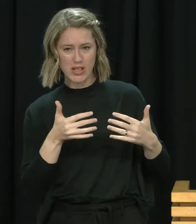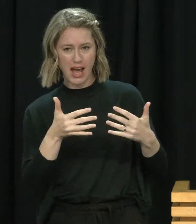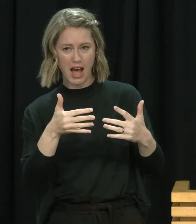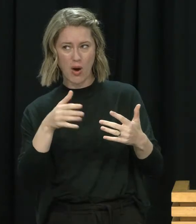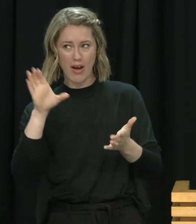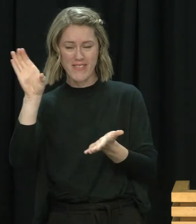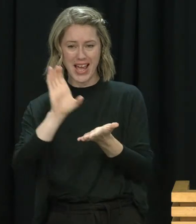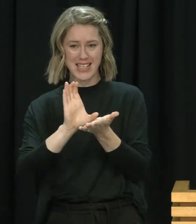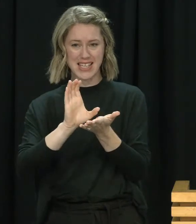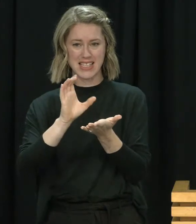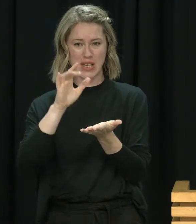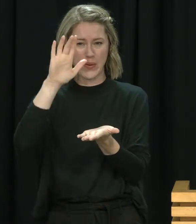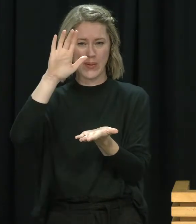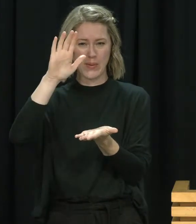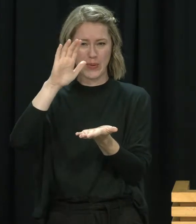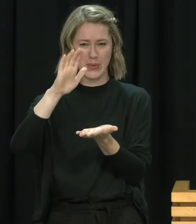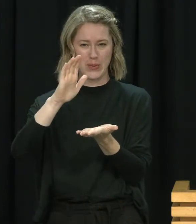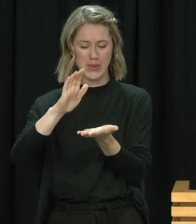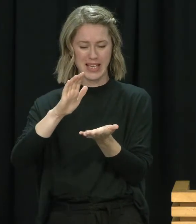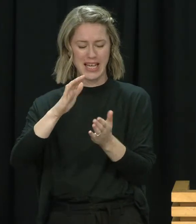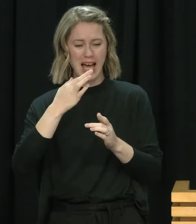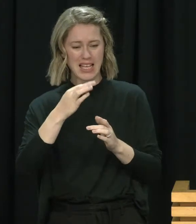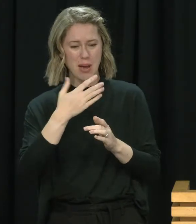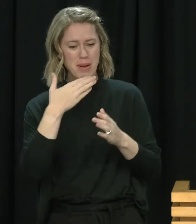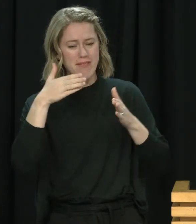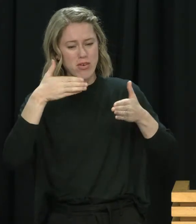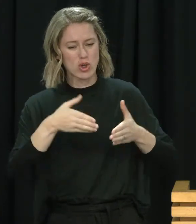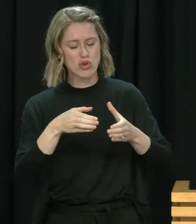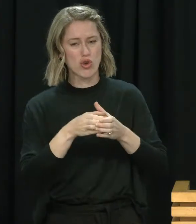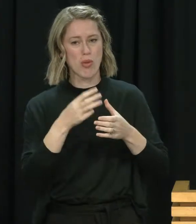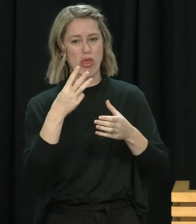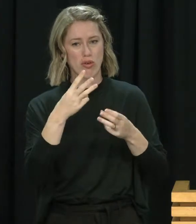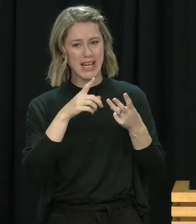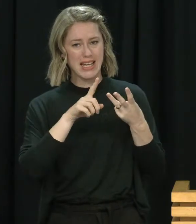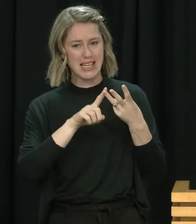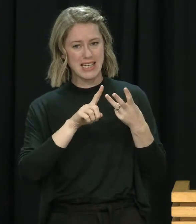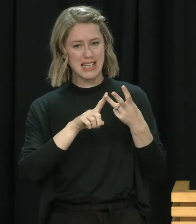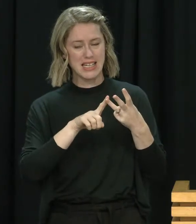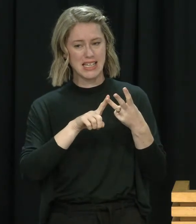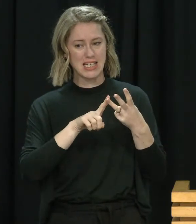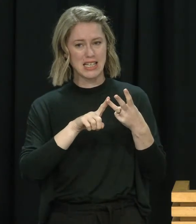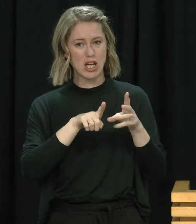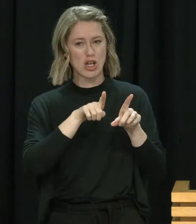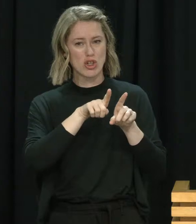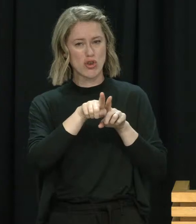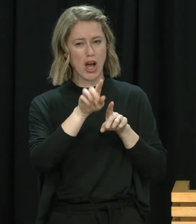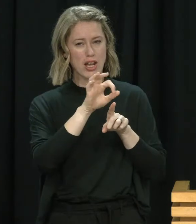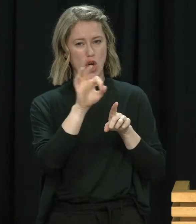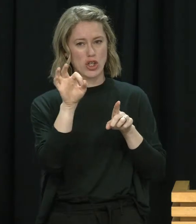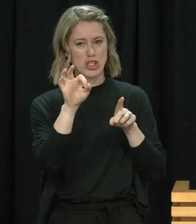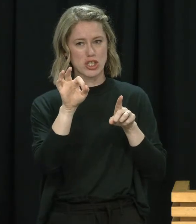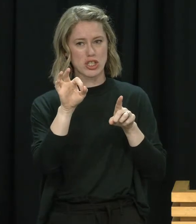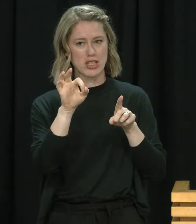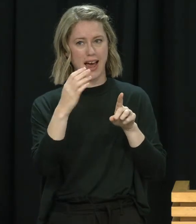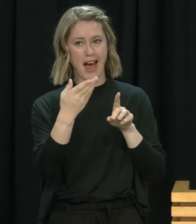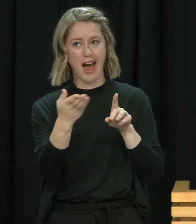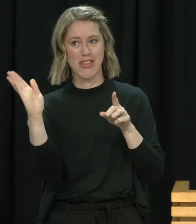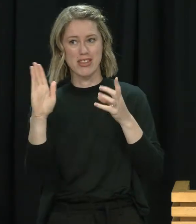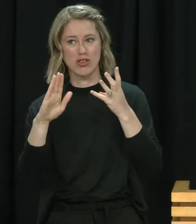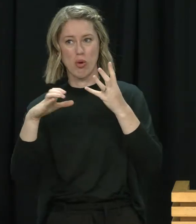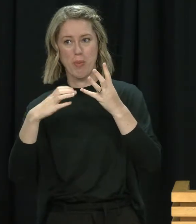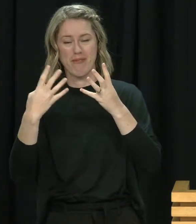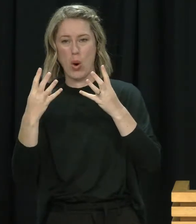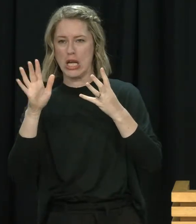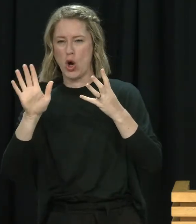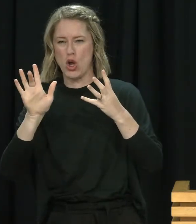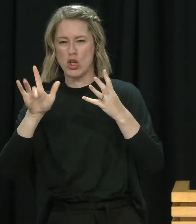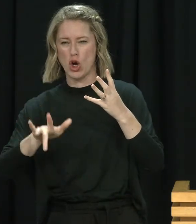slight variation in that. We